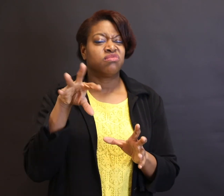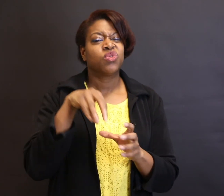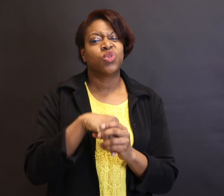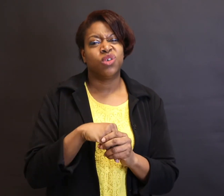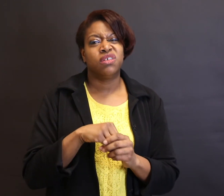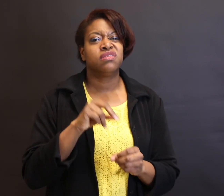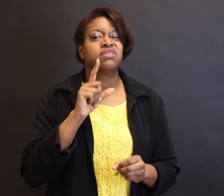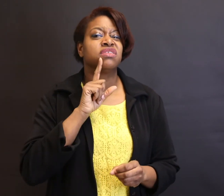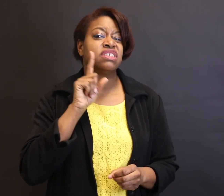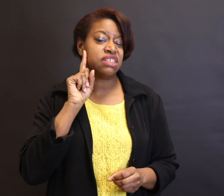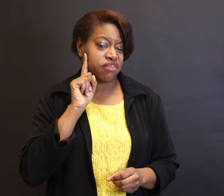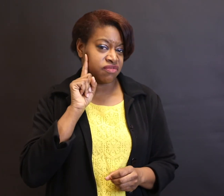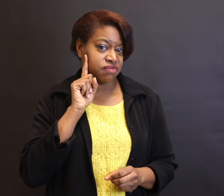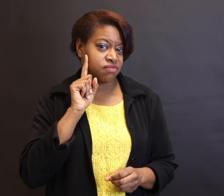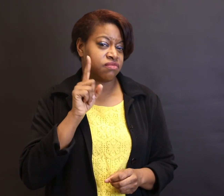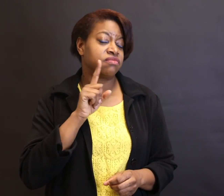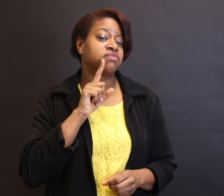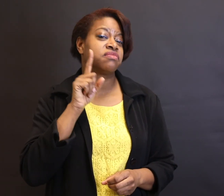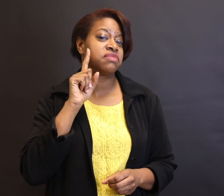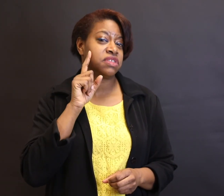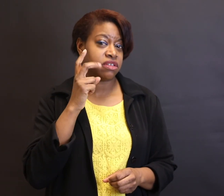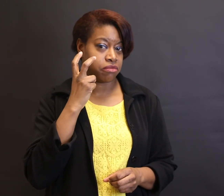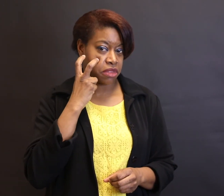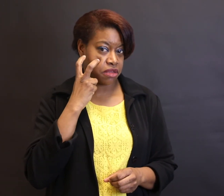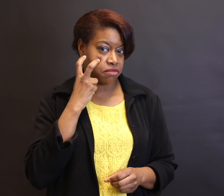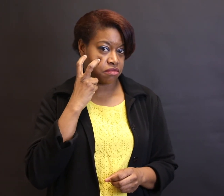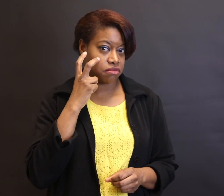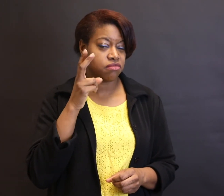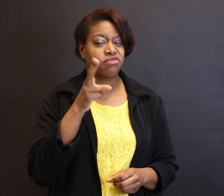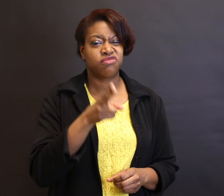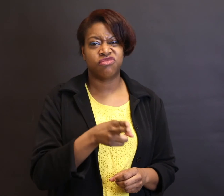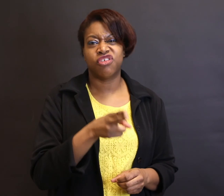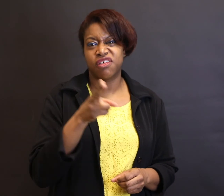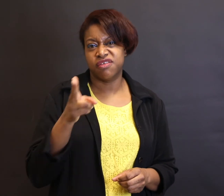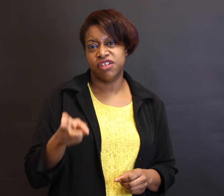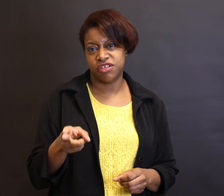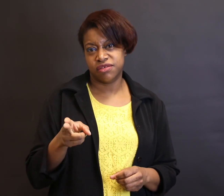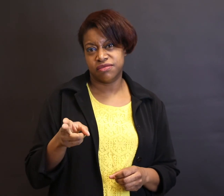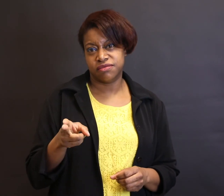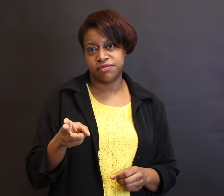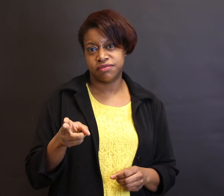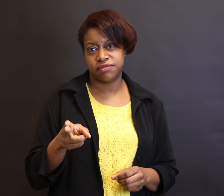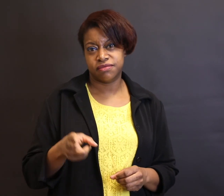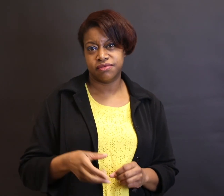including people who are deaf deaf-blind, hard of hearing.